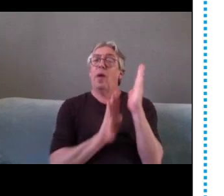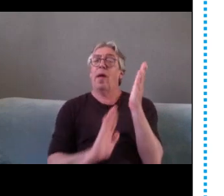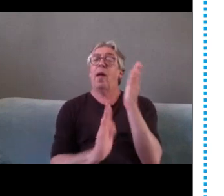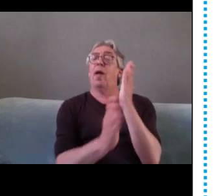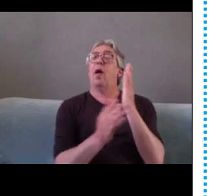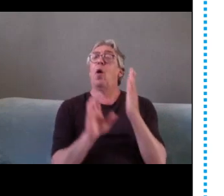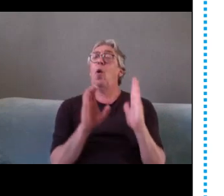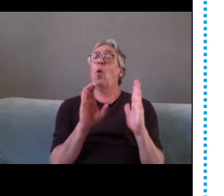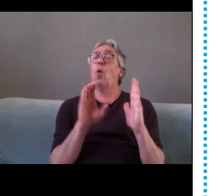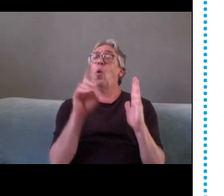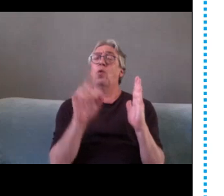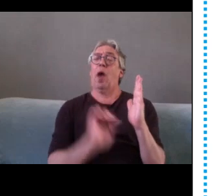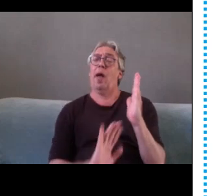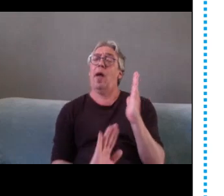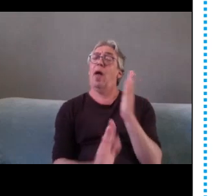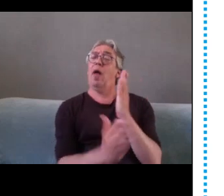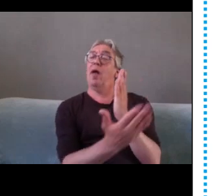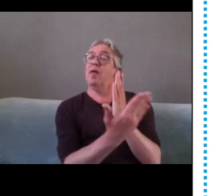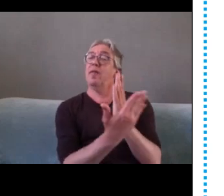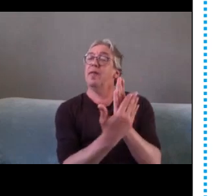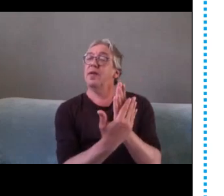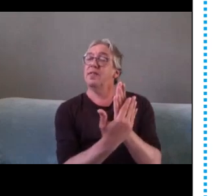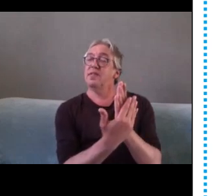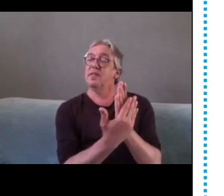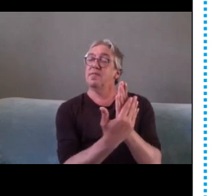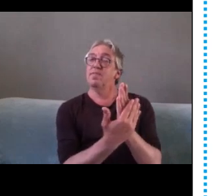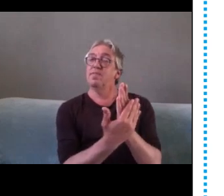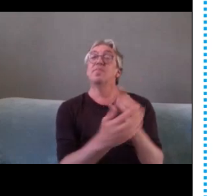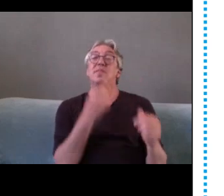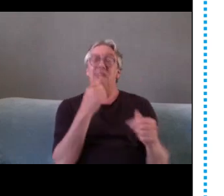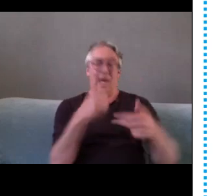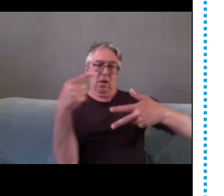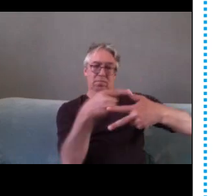there are different online services that should be...